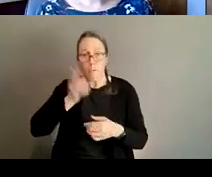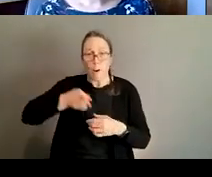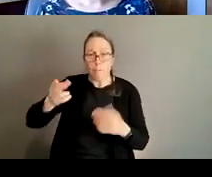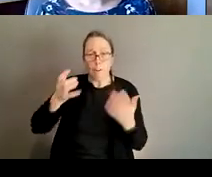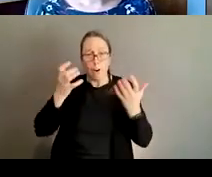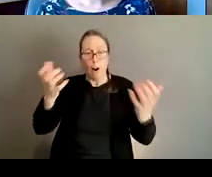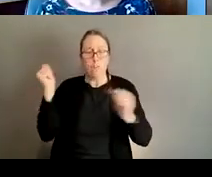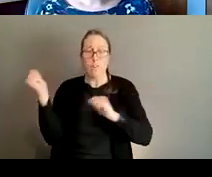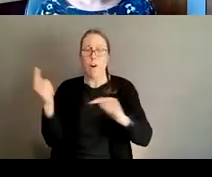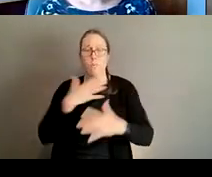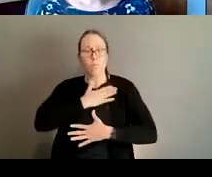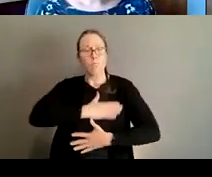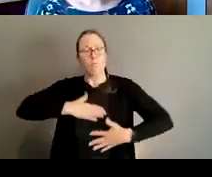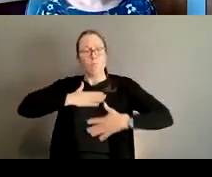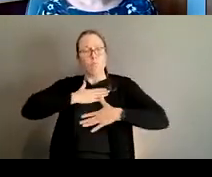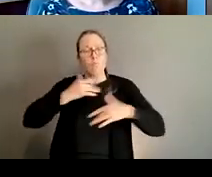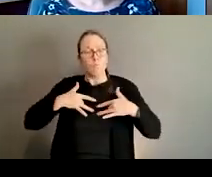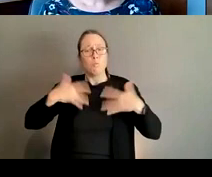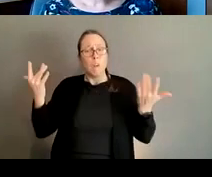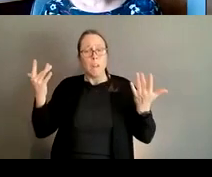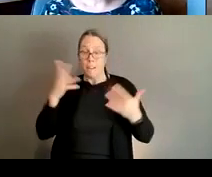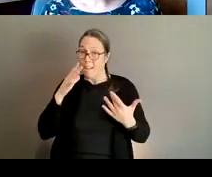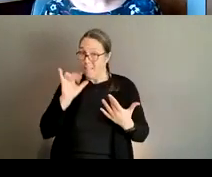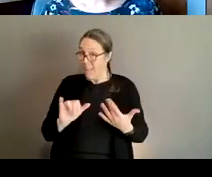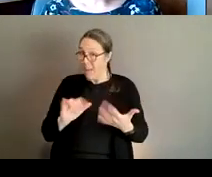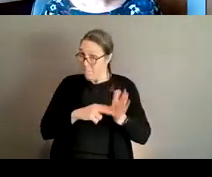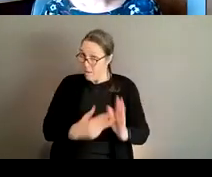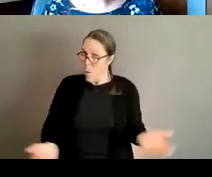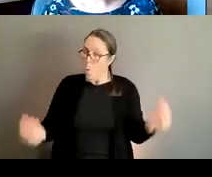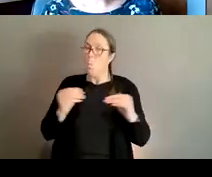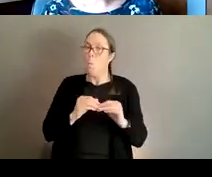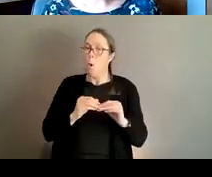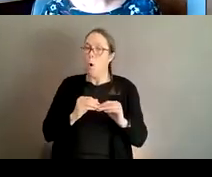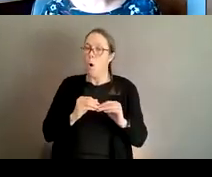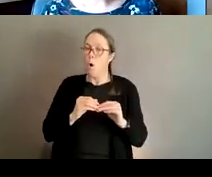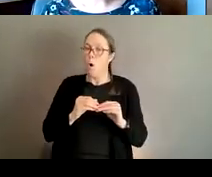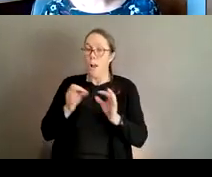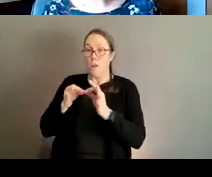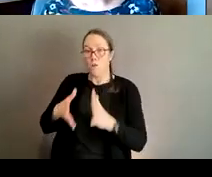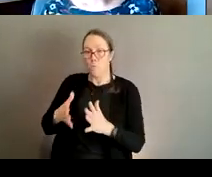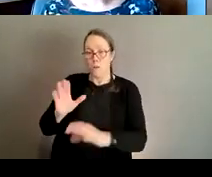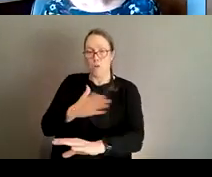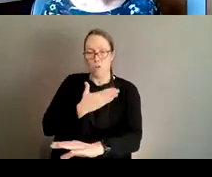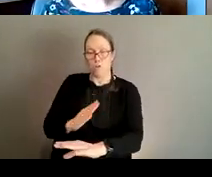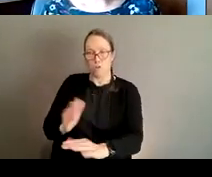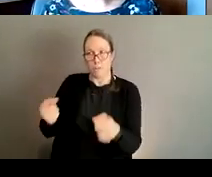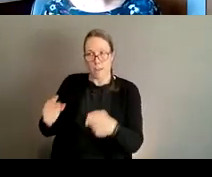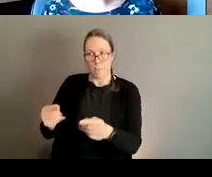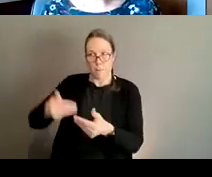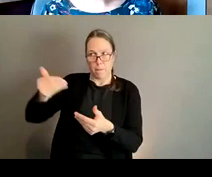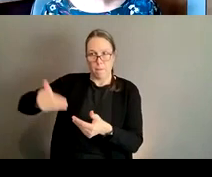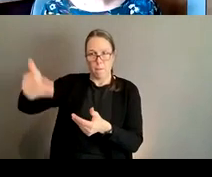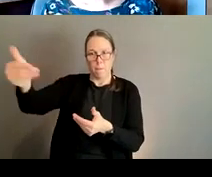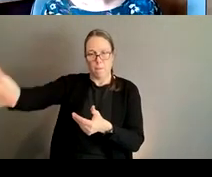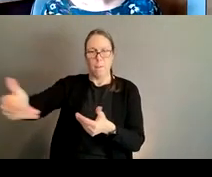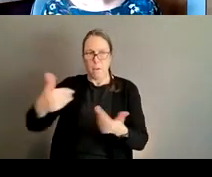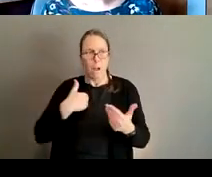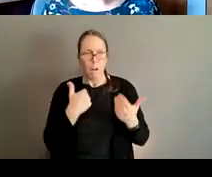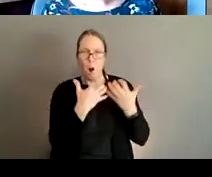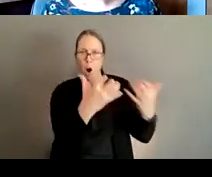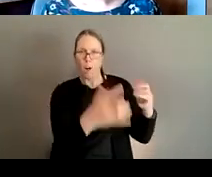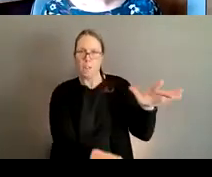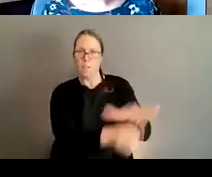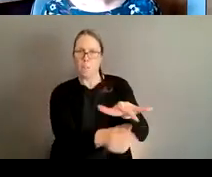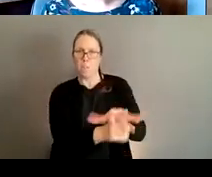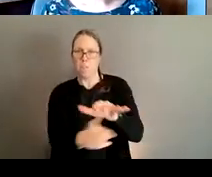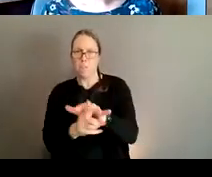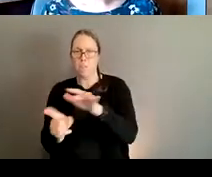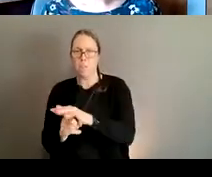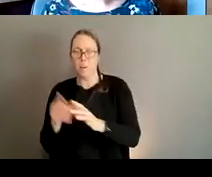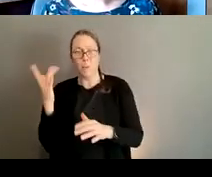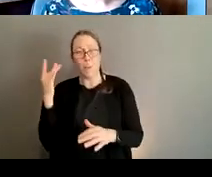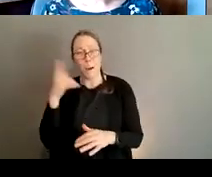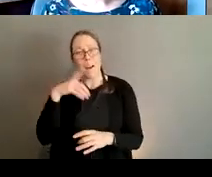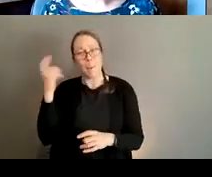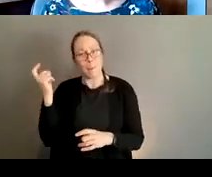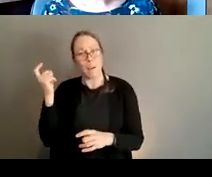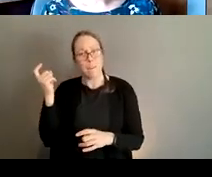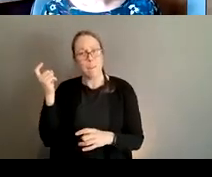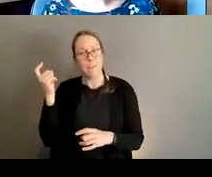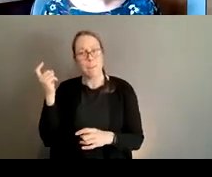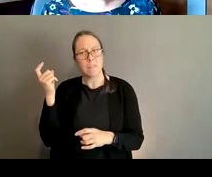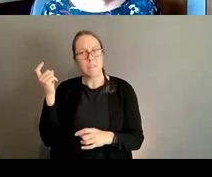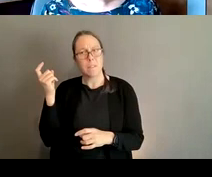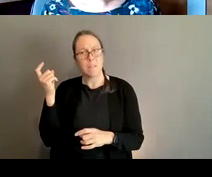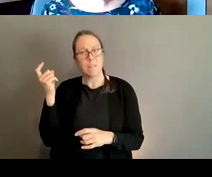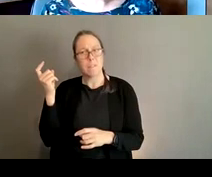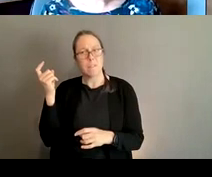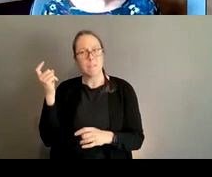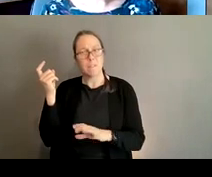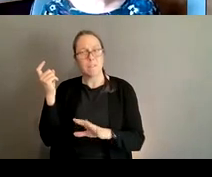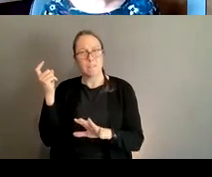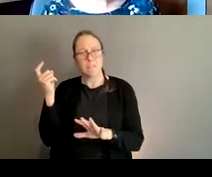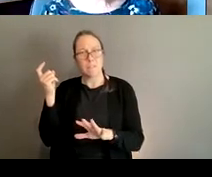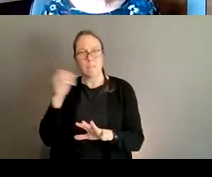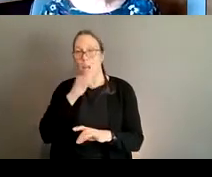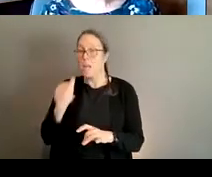the event and it led to a lot more interpreted concerts going forward that part because the